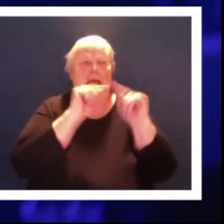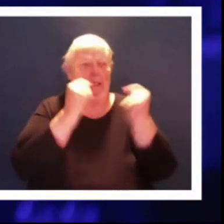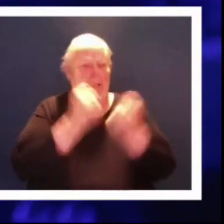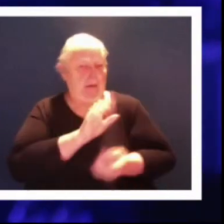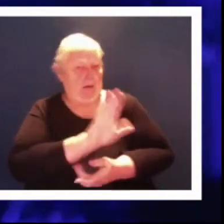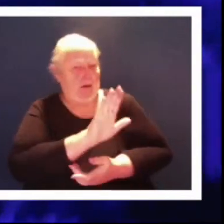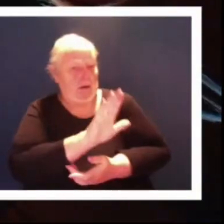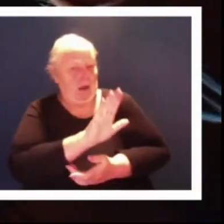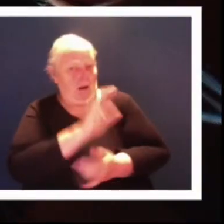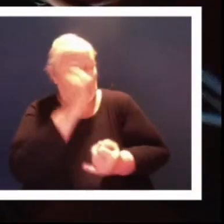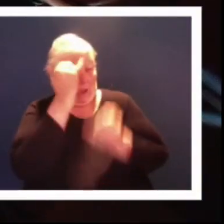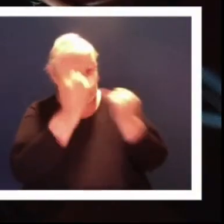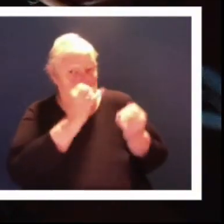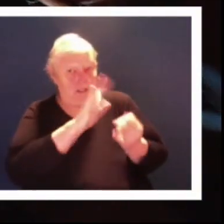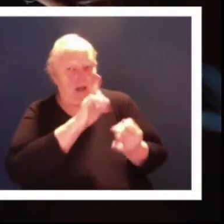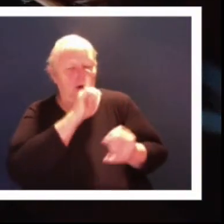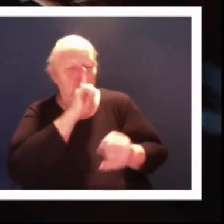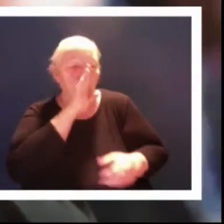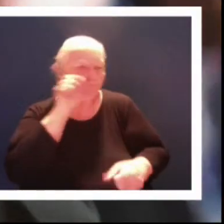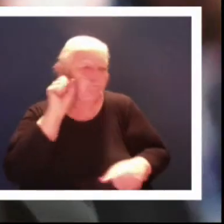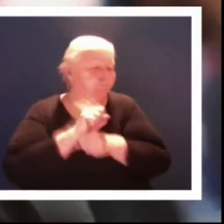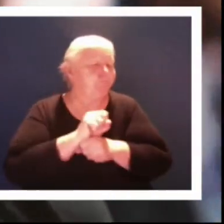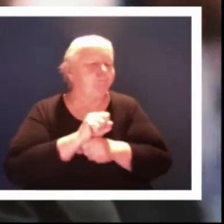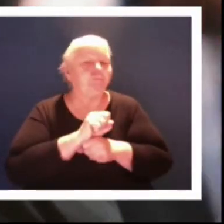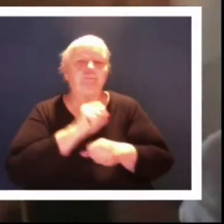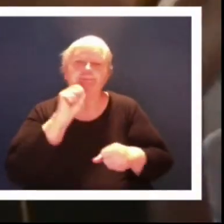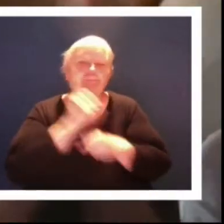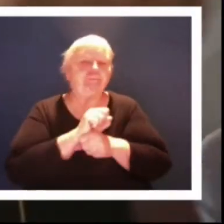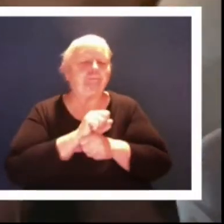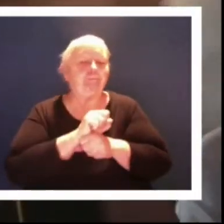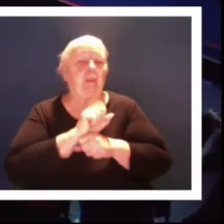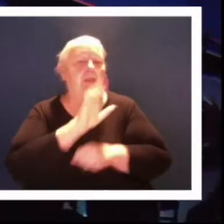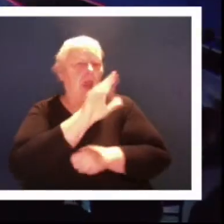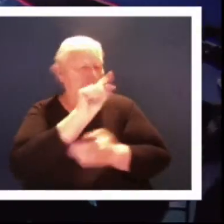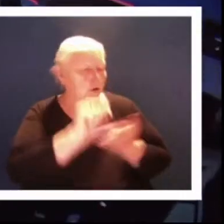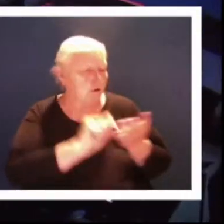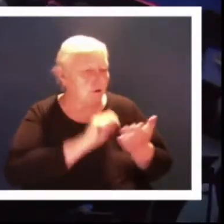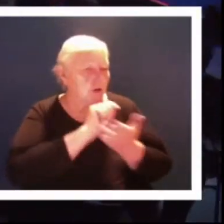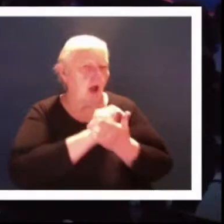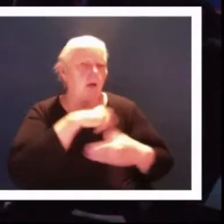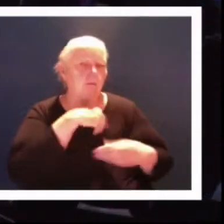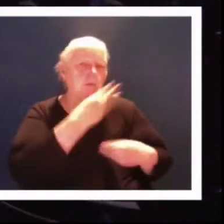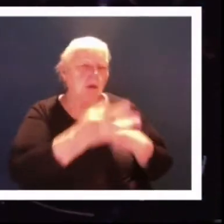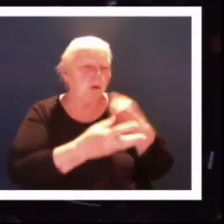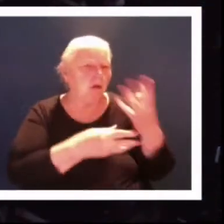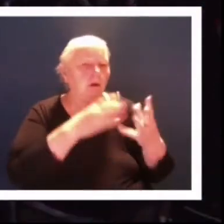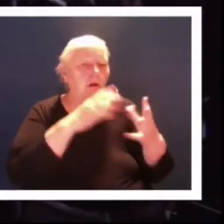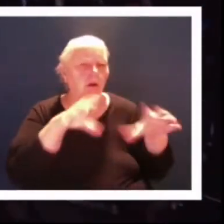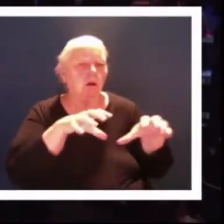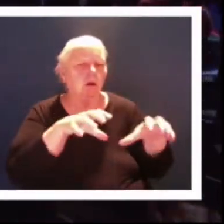that have made this possible. We really hope today's program sparks an exciting conversation.